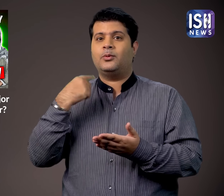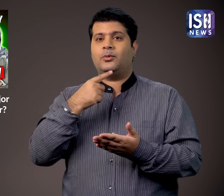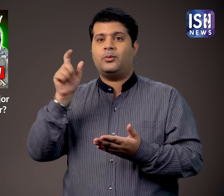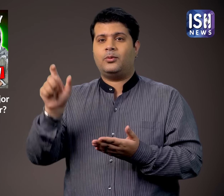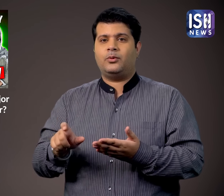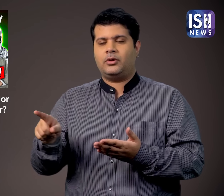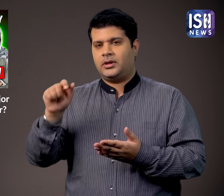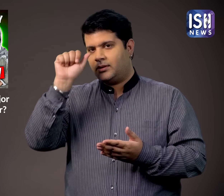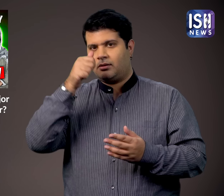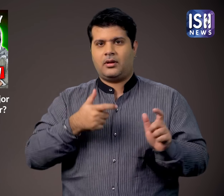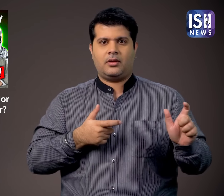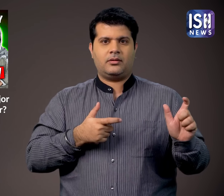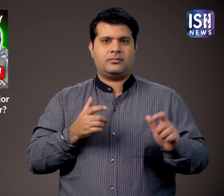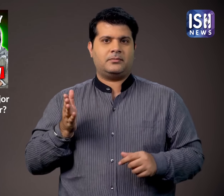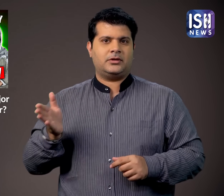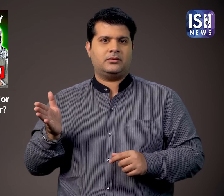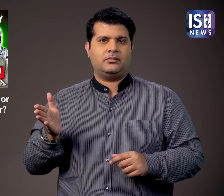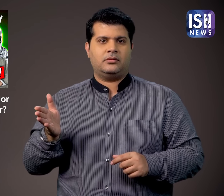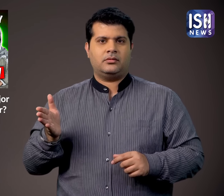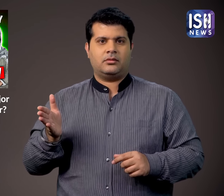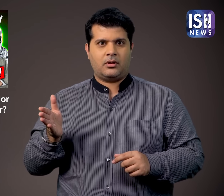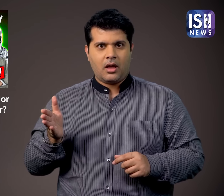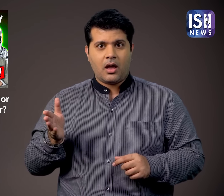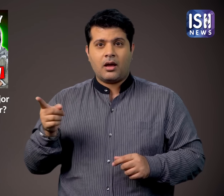He was an Indian Army Officer! Surprising, isn't it?